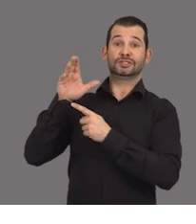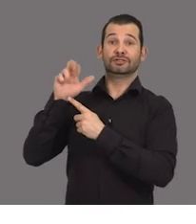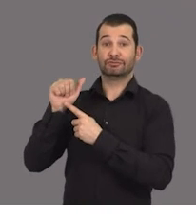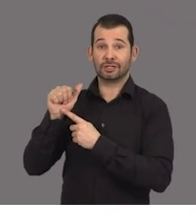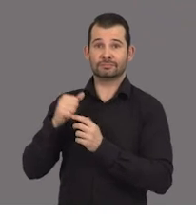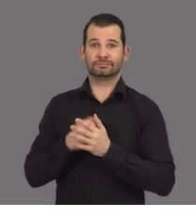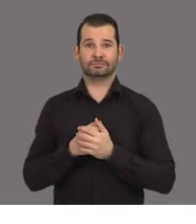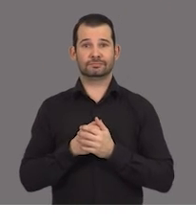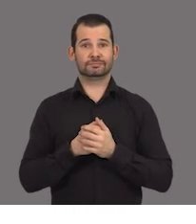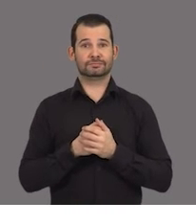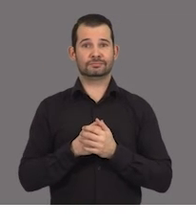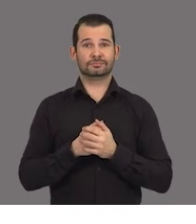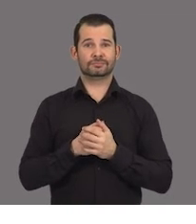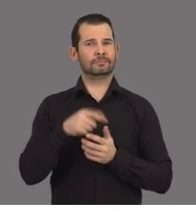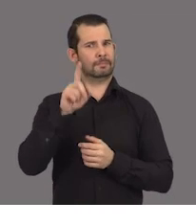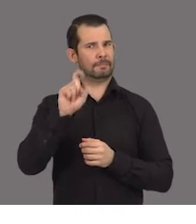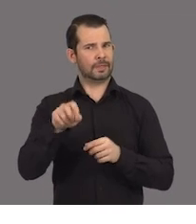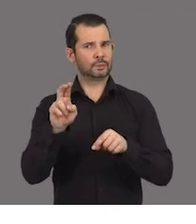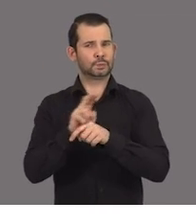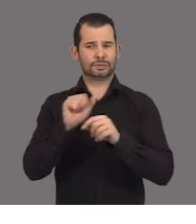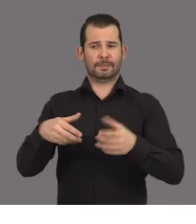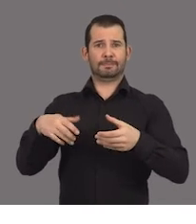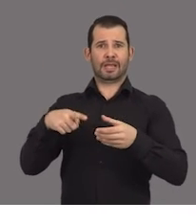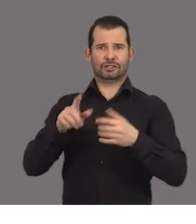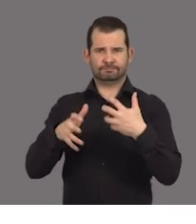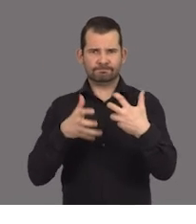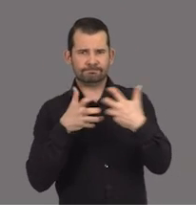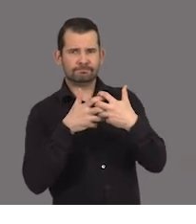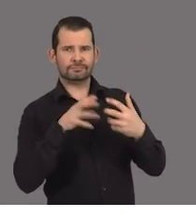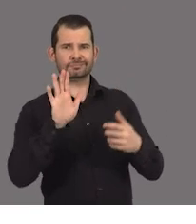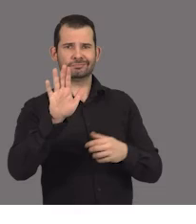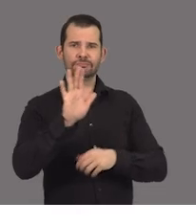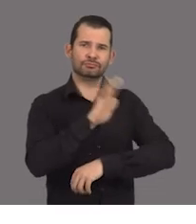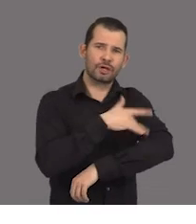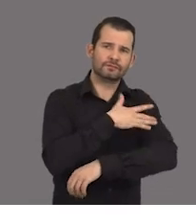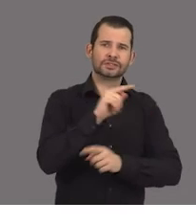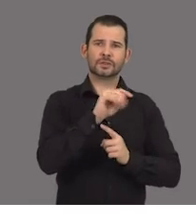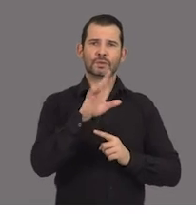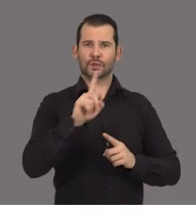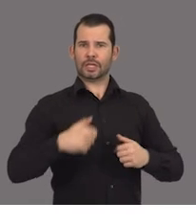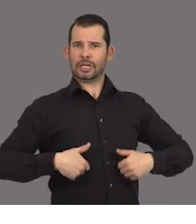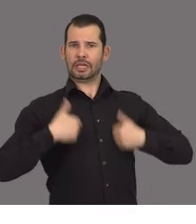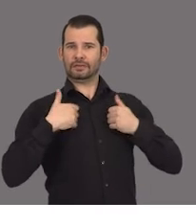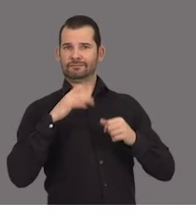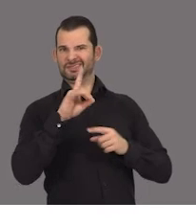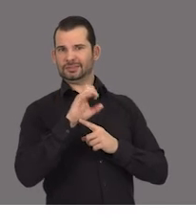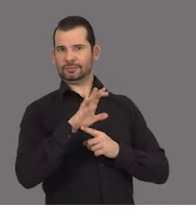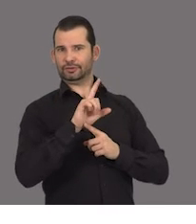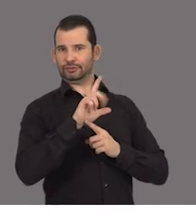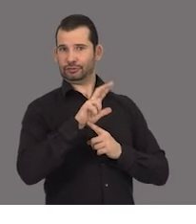You must use the package for the province or terriorty you lived in on December 31st.